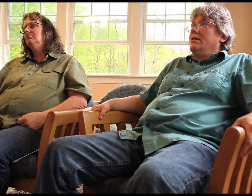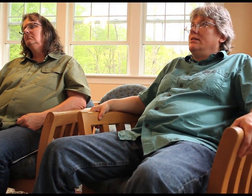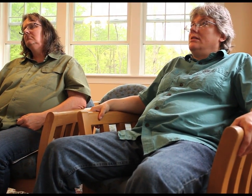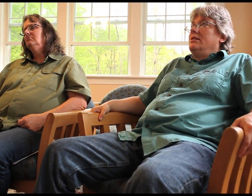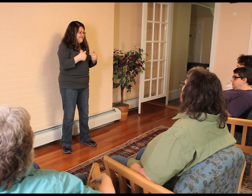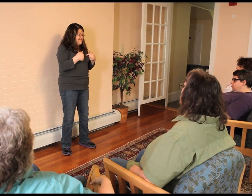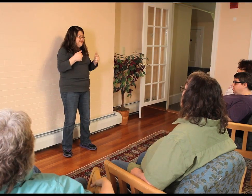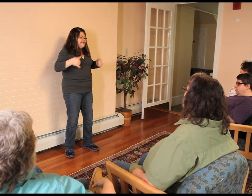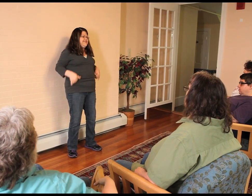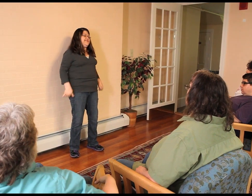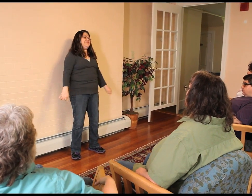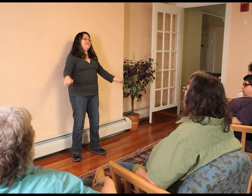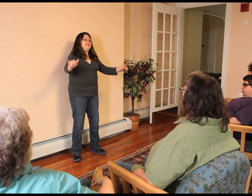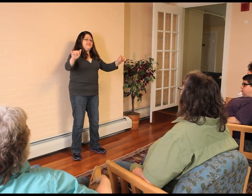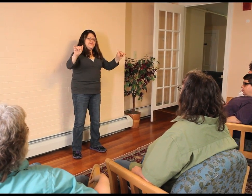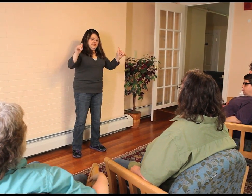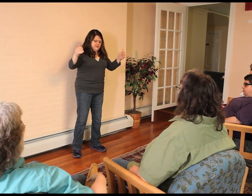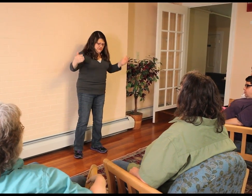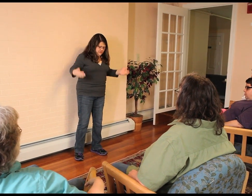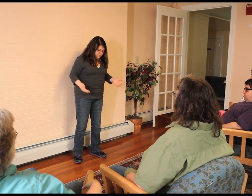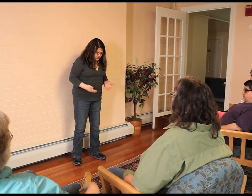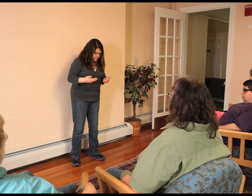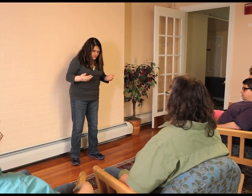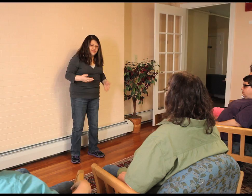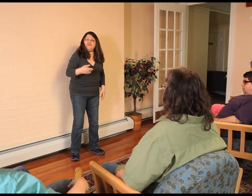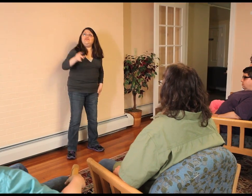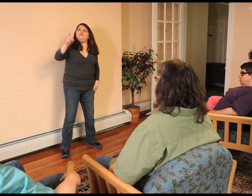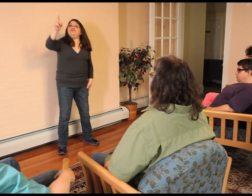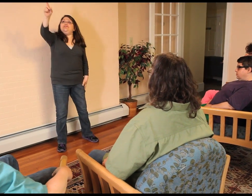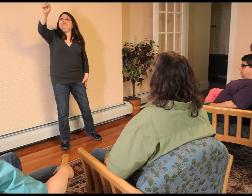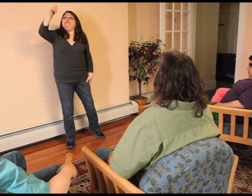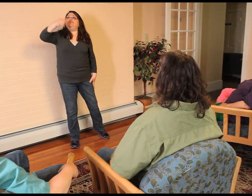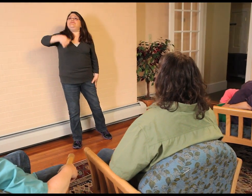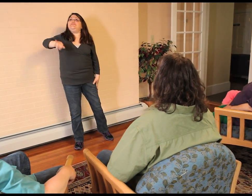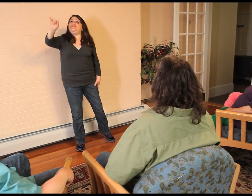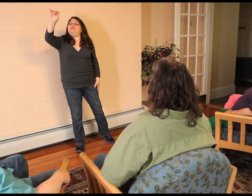…and I’m still here without you.